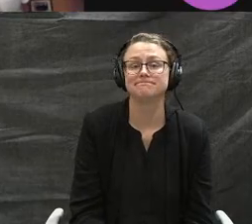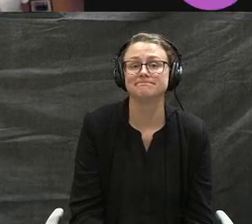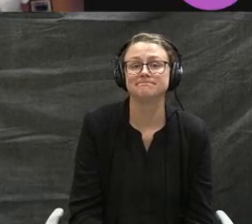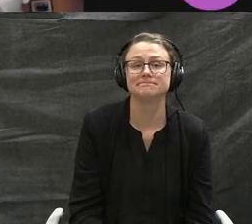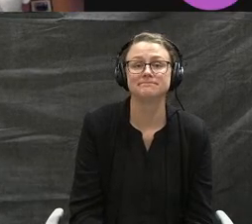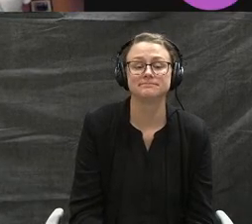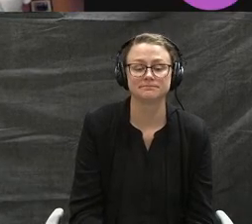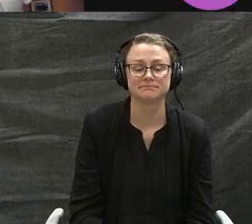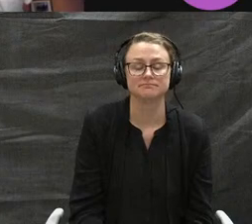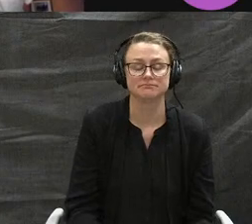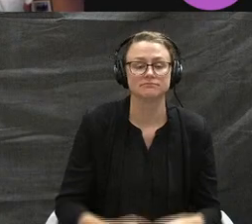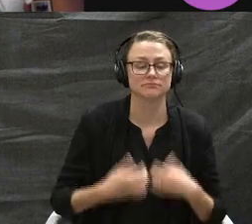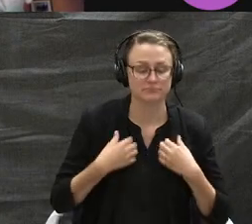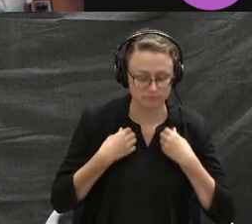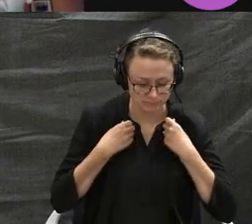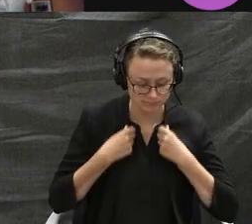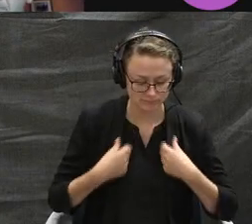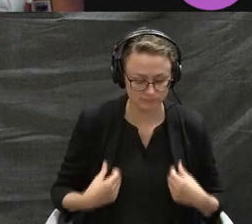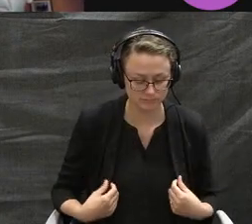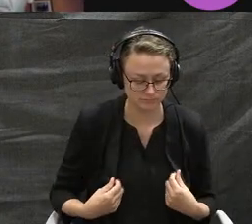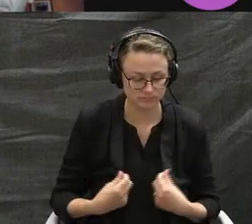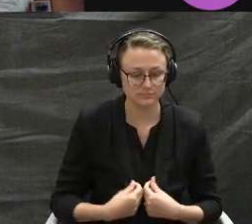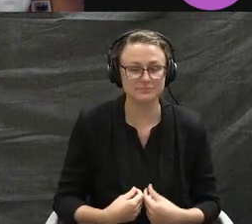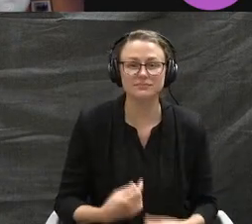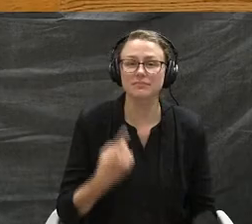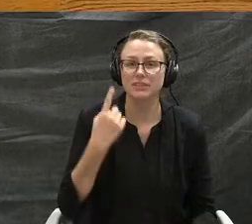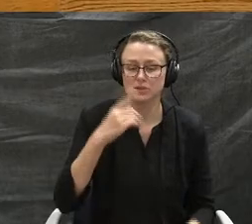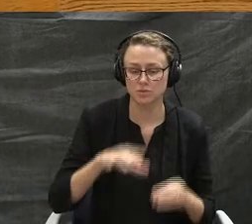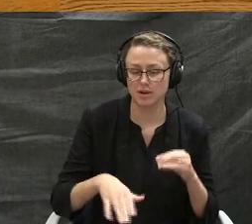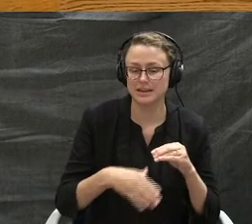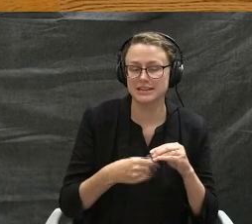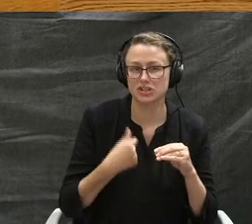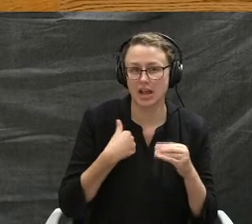OK, no, there was one addition that I wanted to make and I